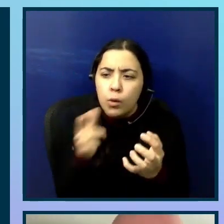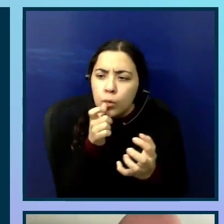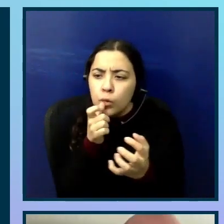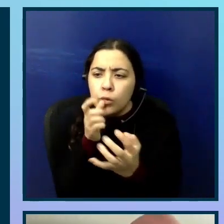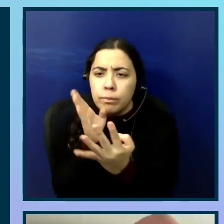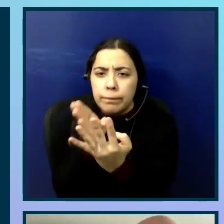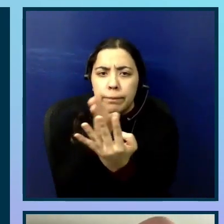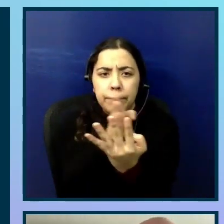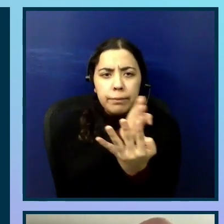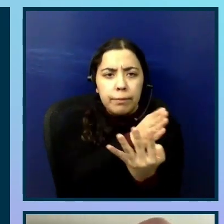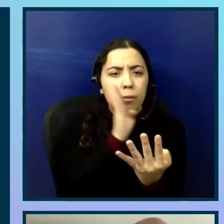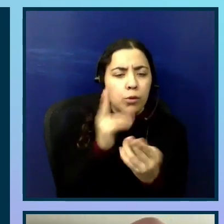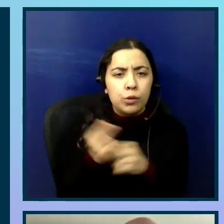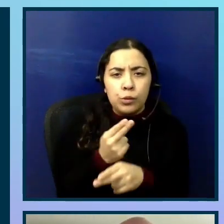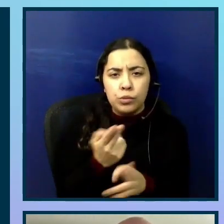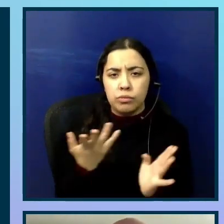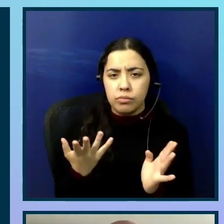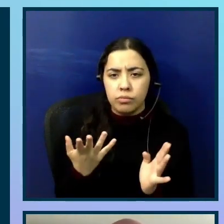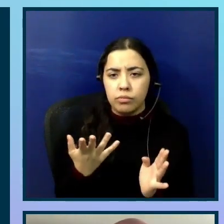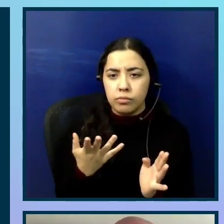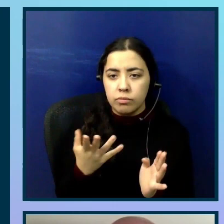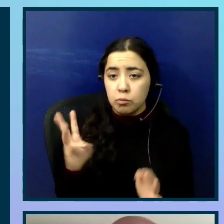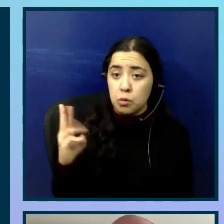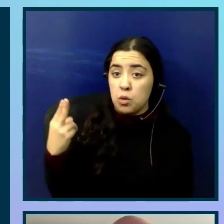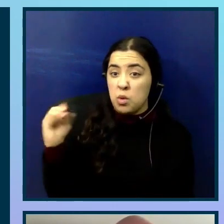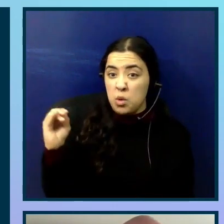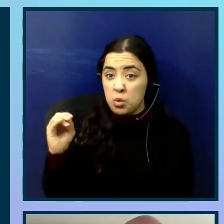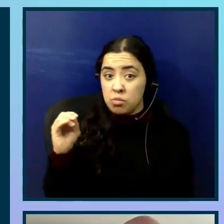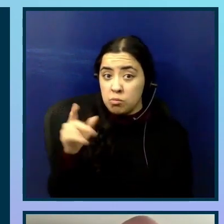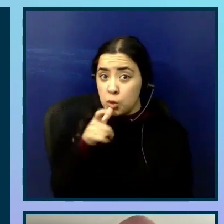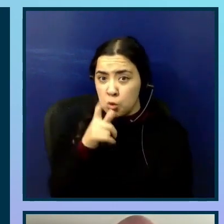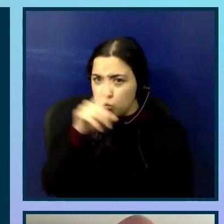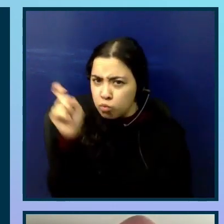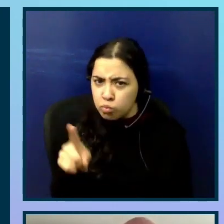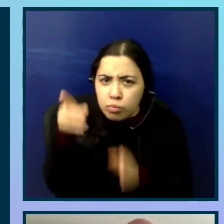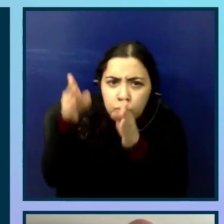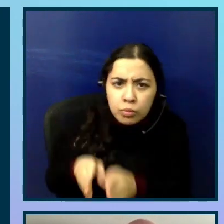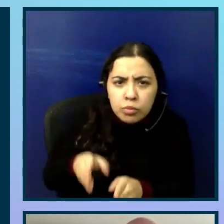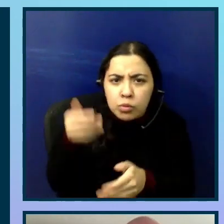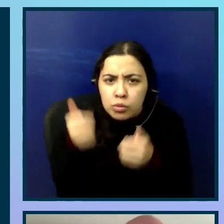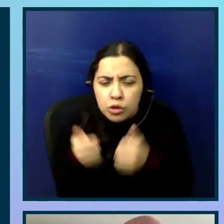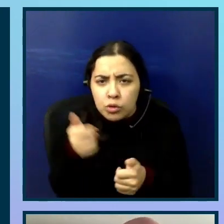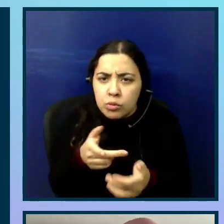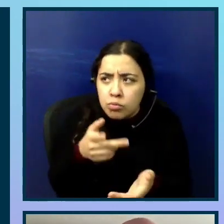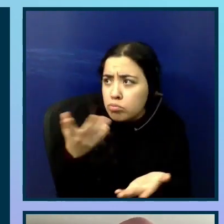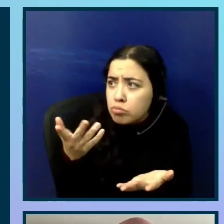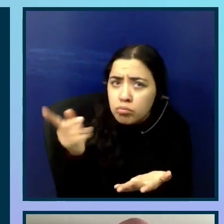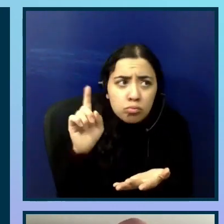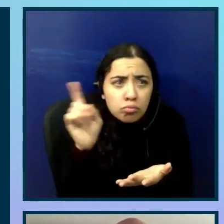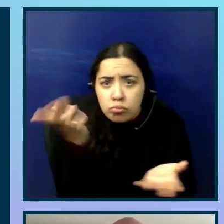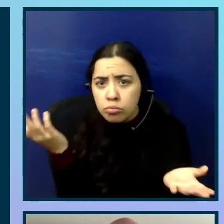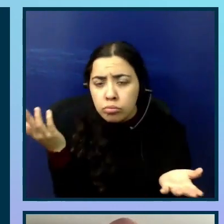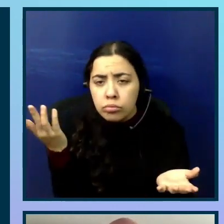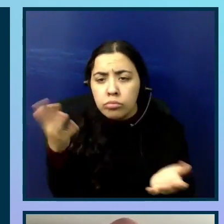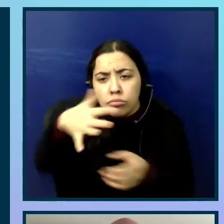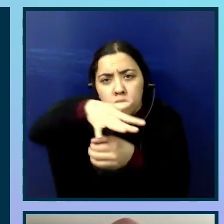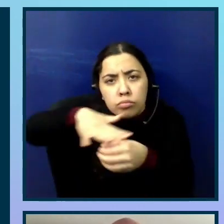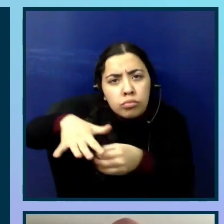The question, "Who comes up?" Is quite a lot. Who are we talking about? Who are the demographics we should be concerned with?